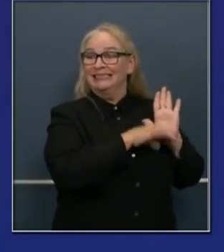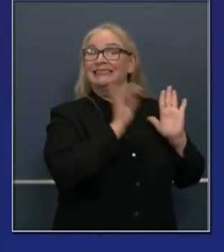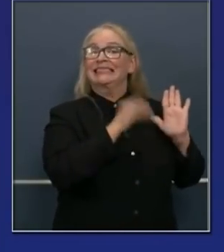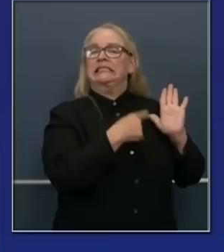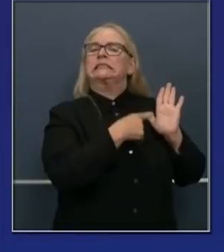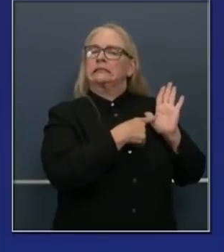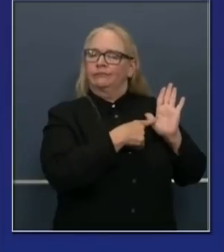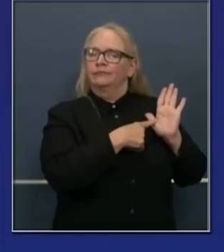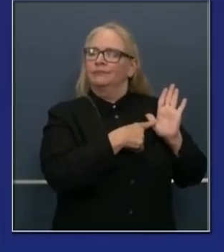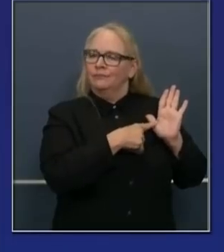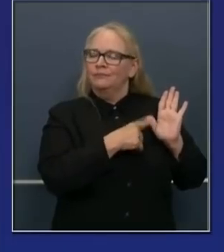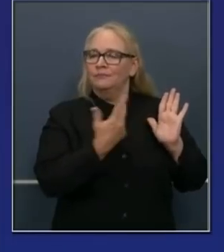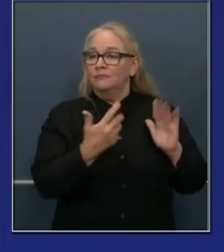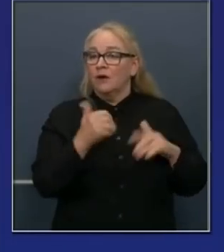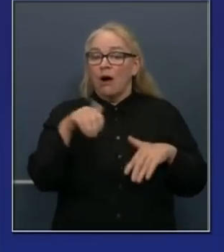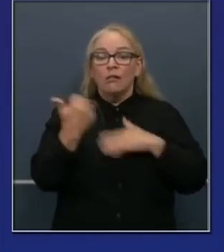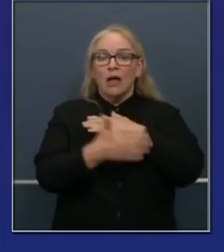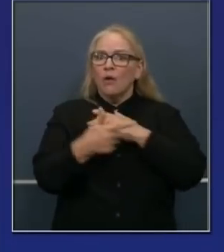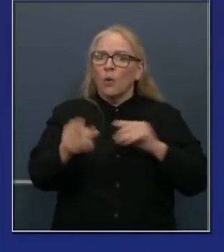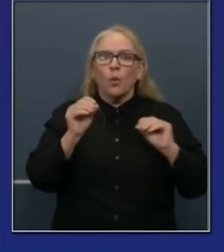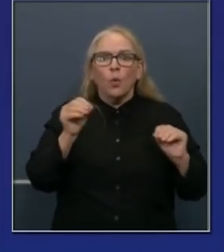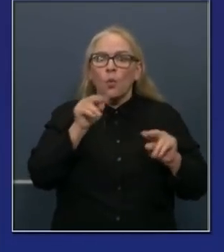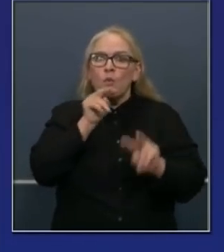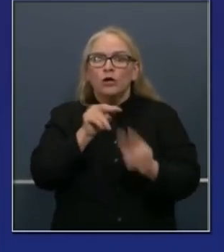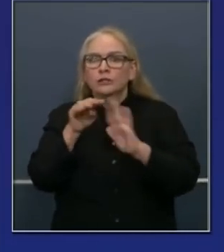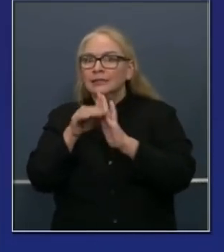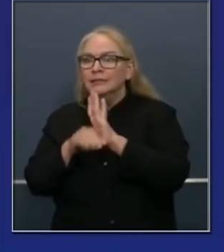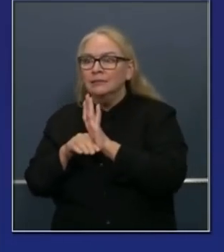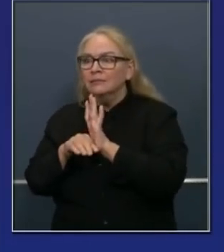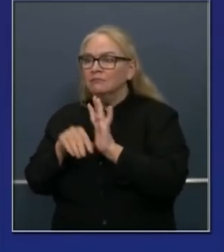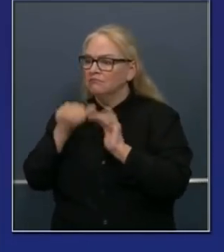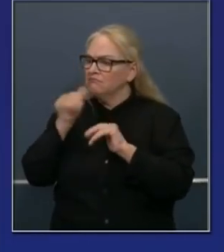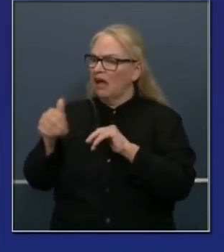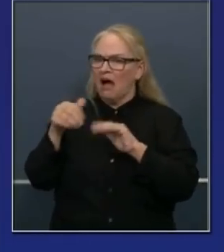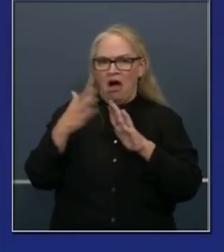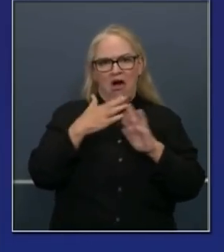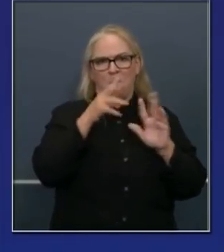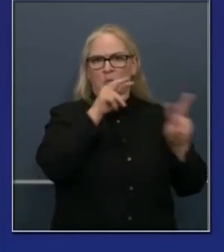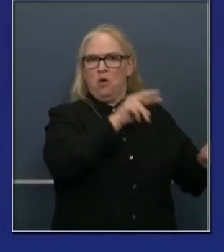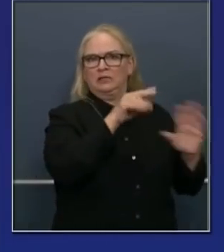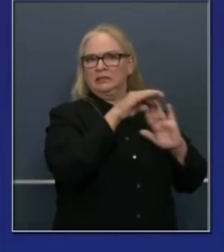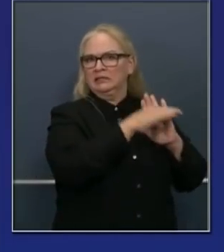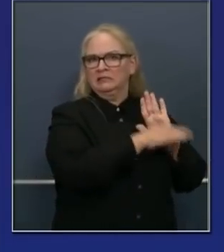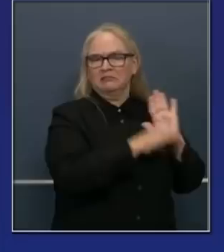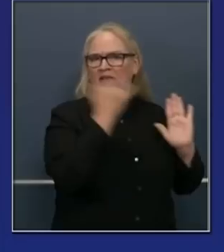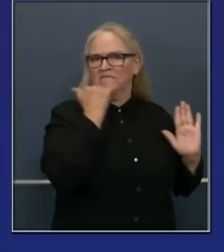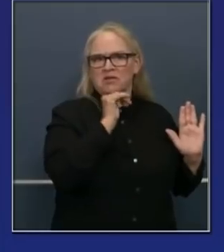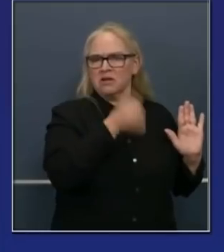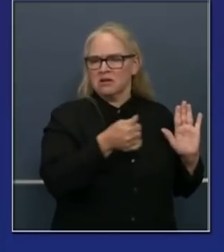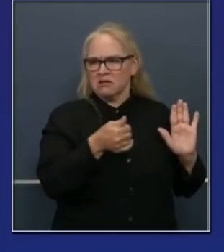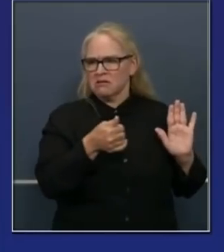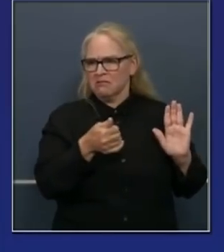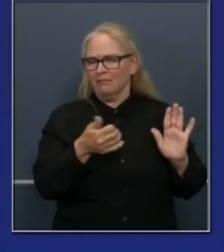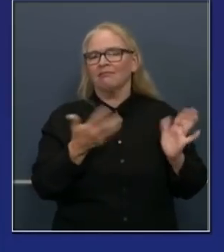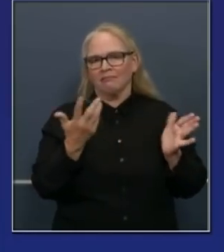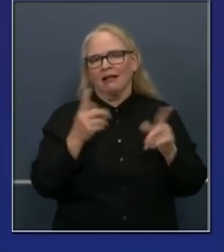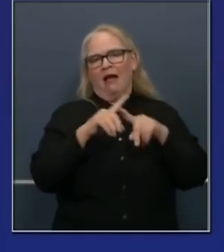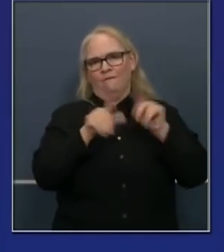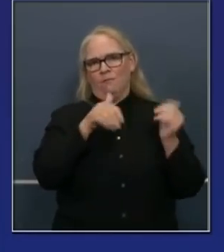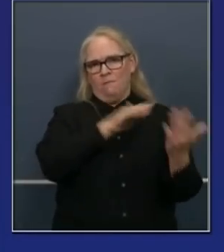SOME COUNTIES ON THE MONITORING LIST FOR GOOD REASON AND OTHERS ARE NOT FOR UNIQUELY GOOD